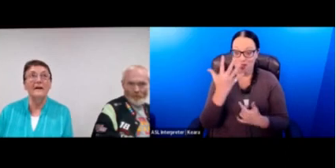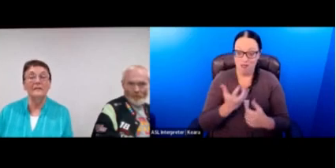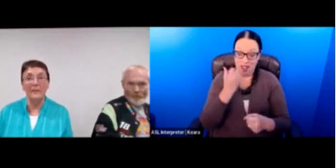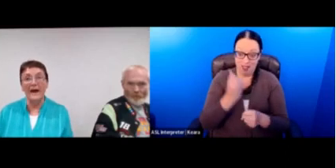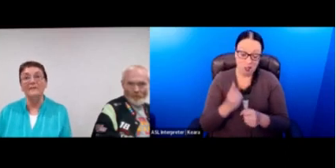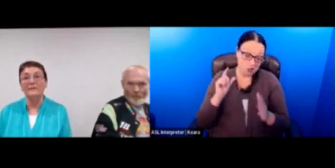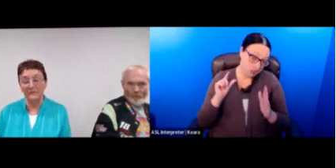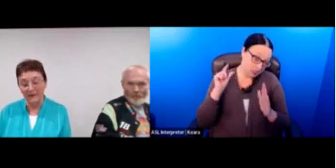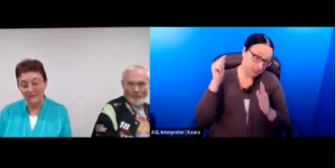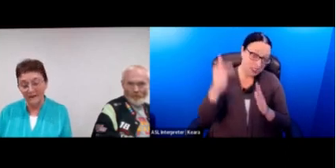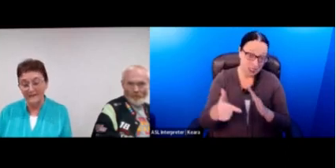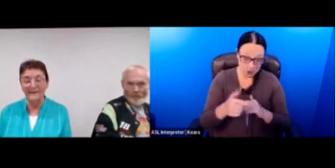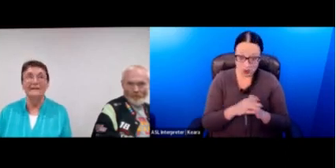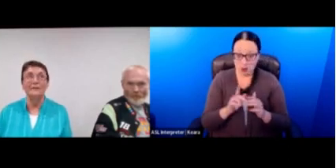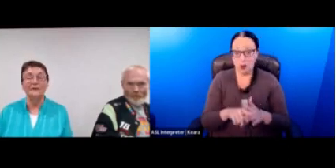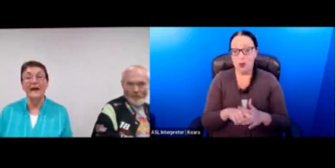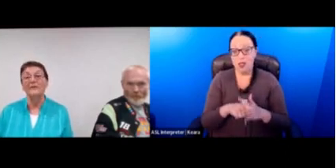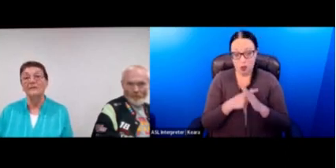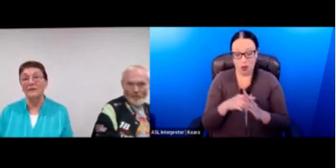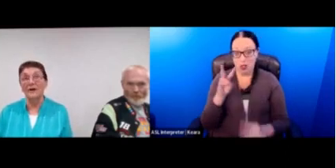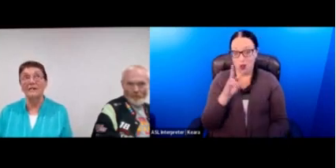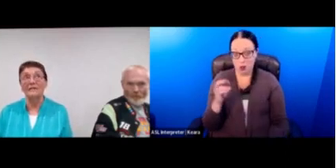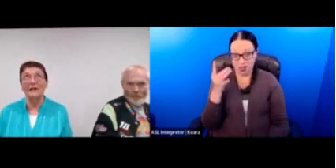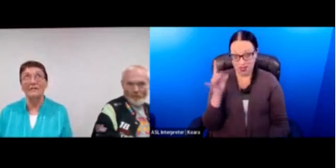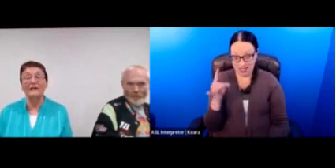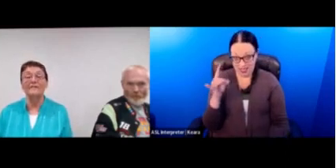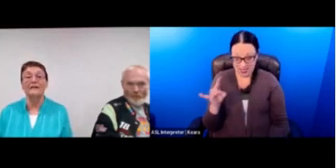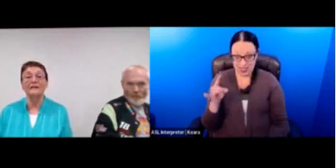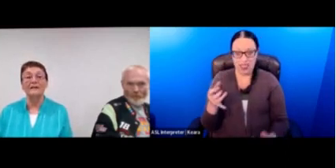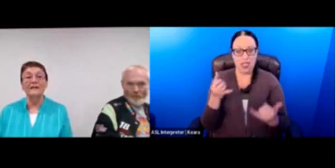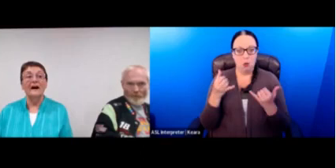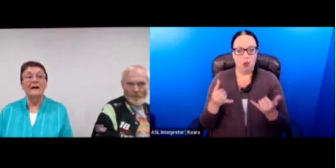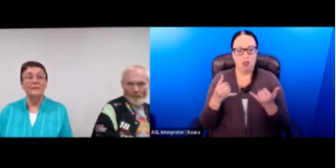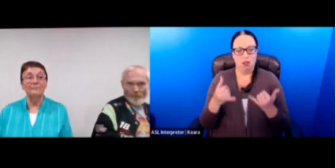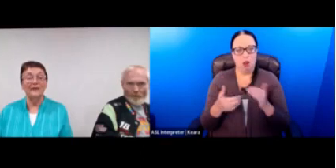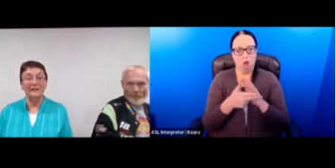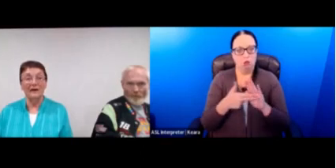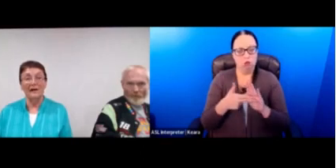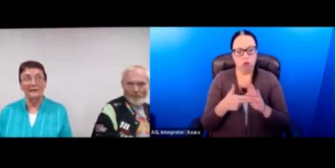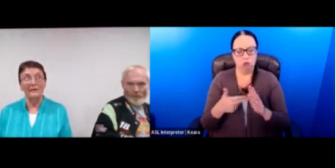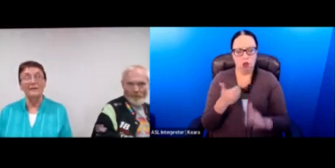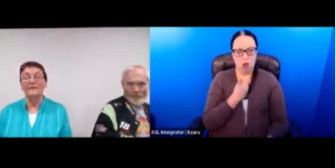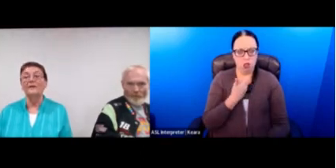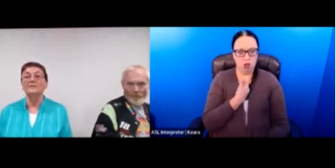down this path in 2018. And we now consider us ourselves a techno enabling technology